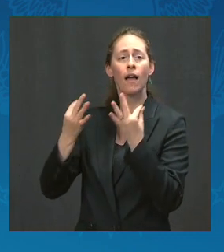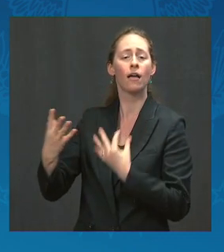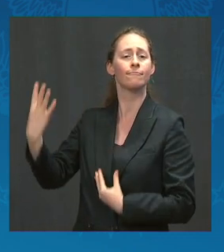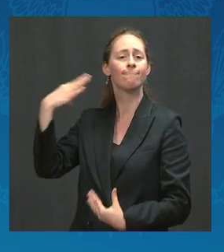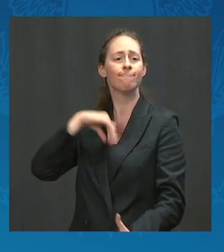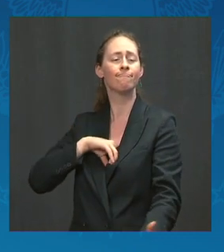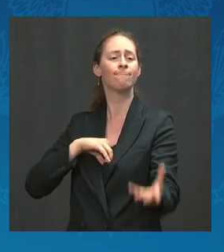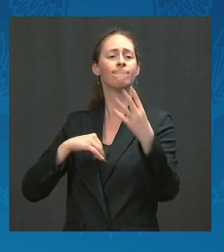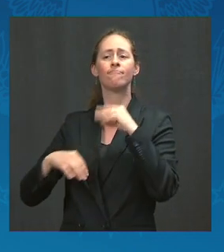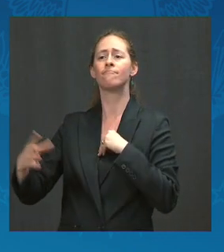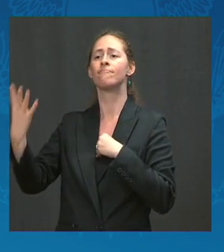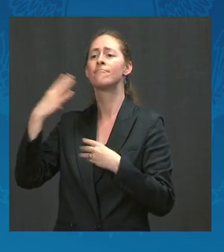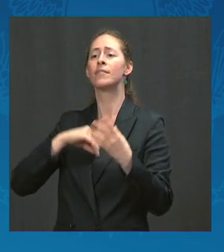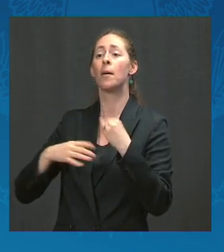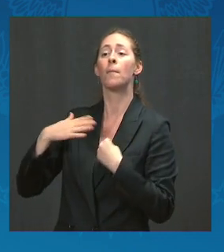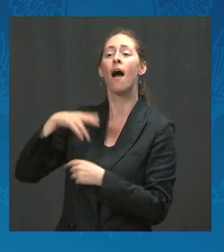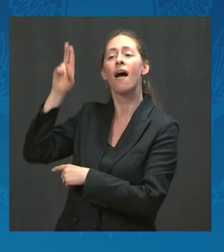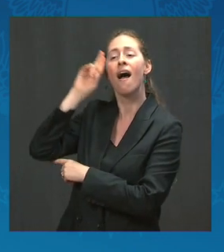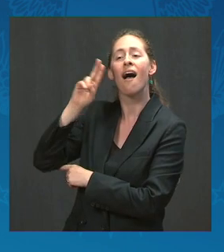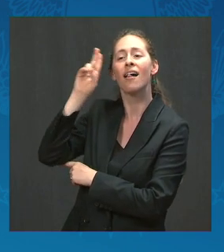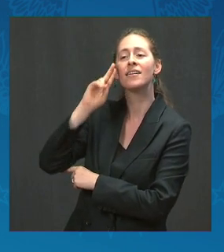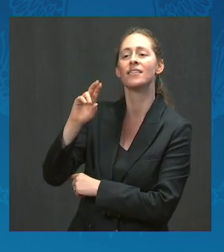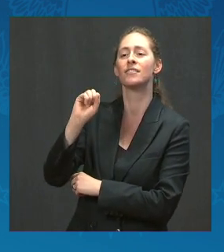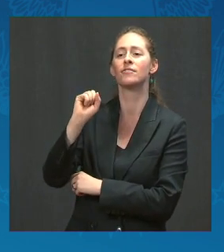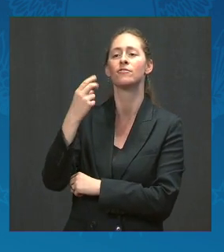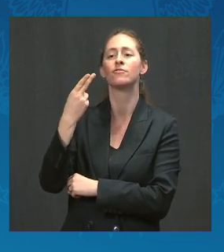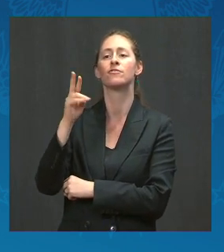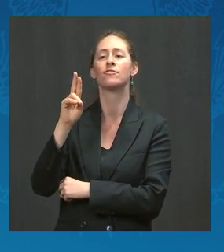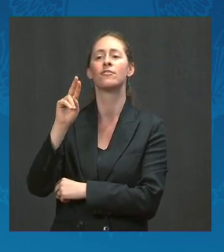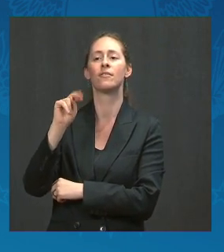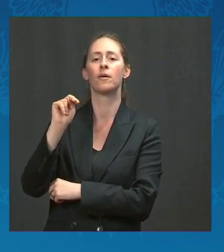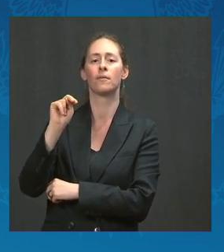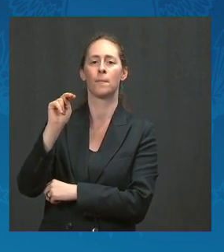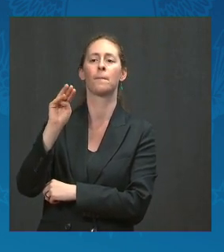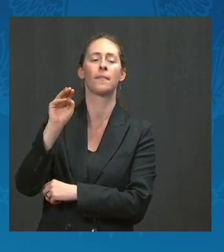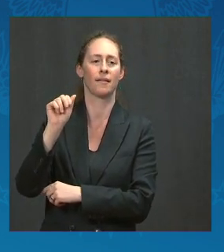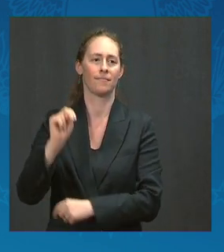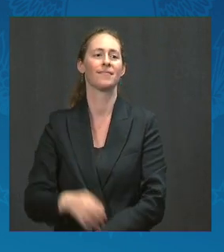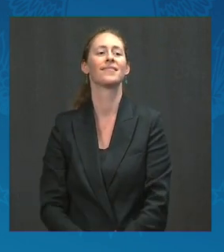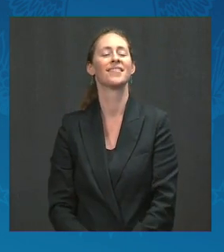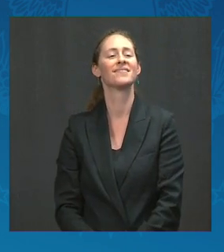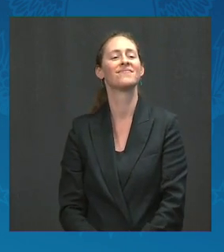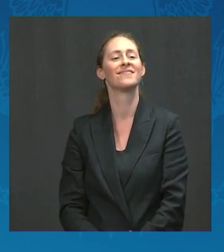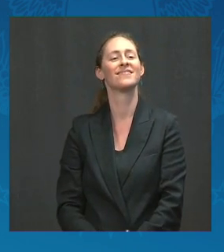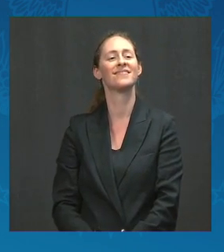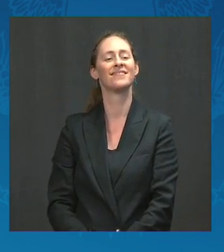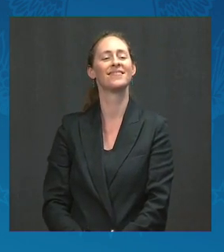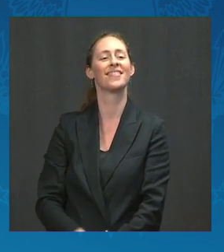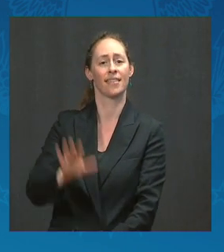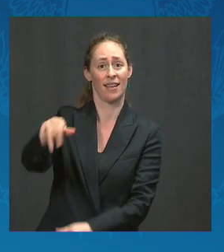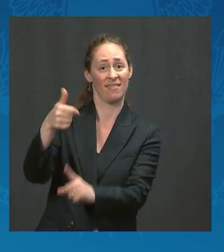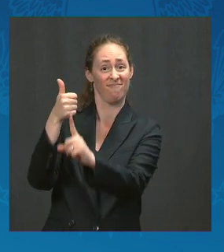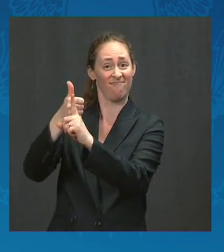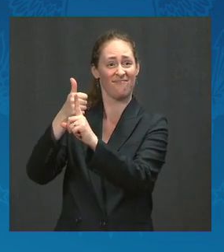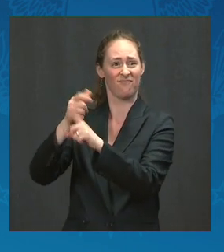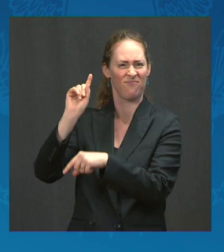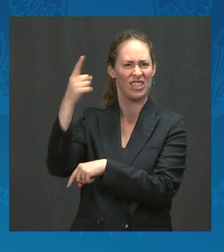who was one of the first African-American lawyers to graduate from Boalt Hall, and Uncle Sherman,